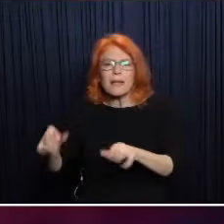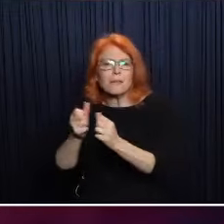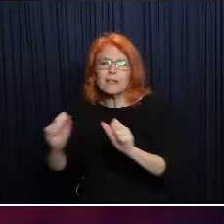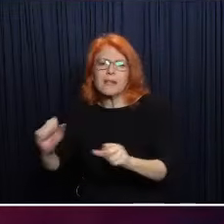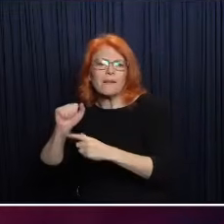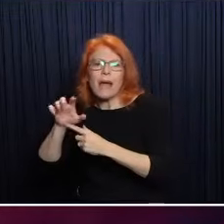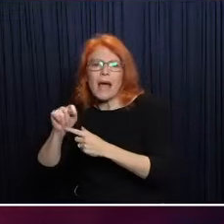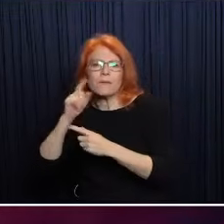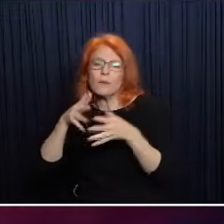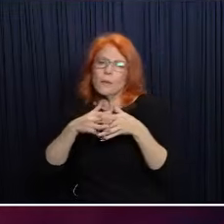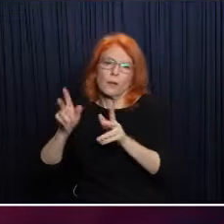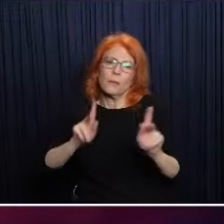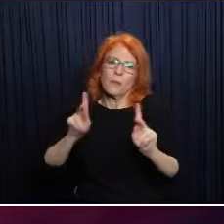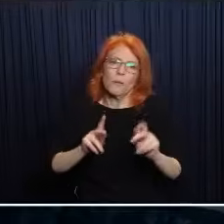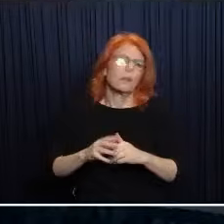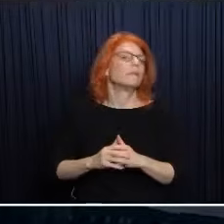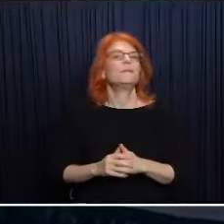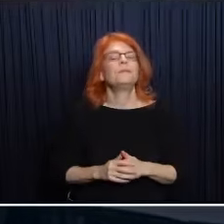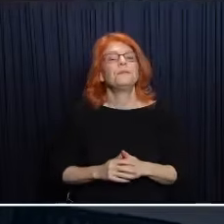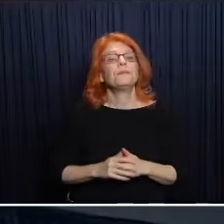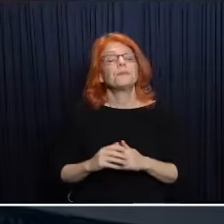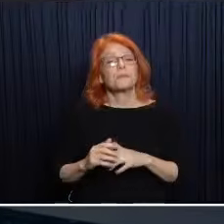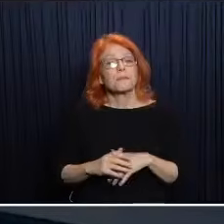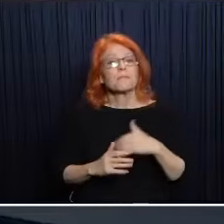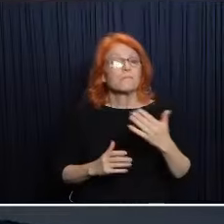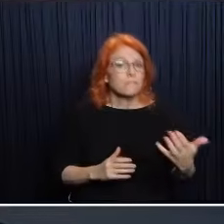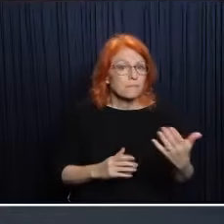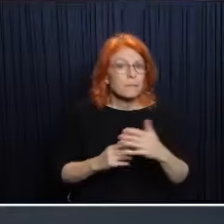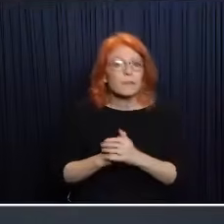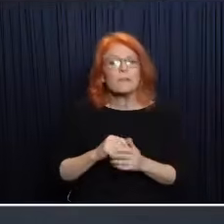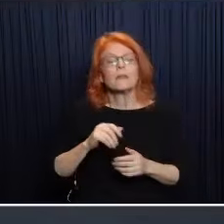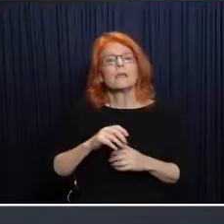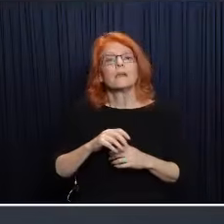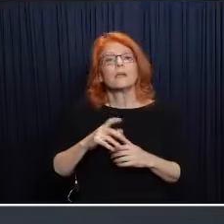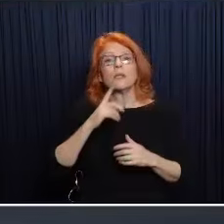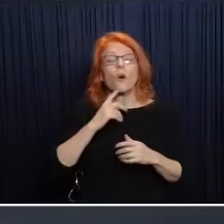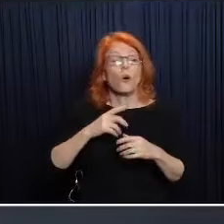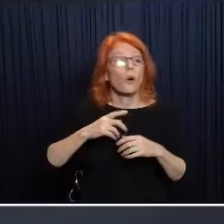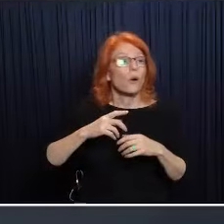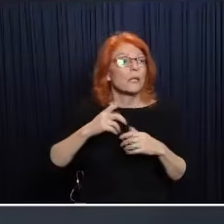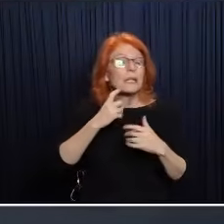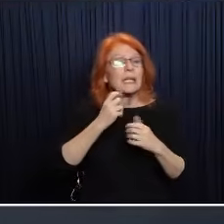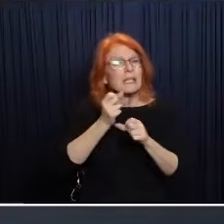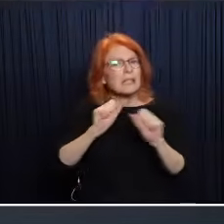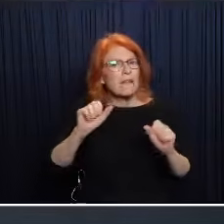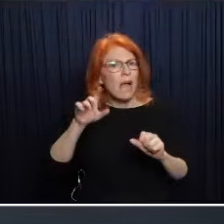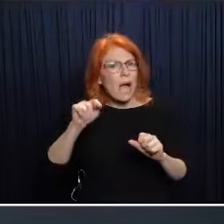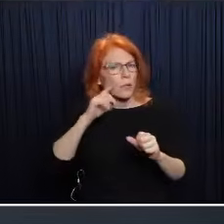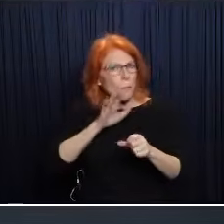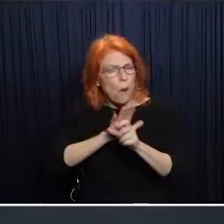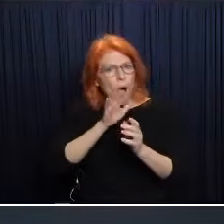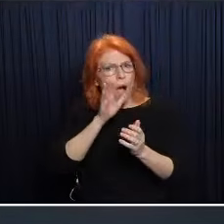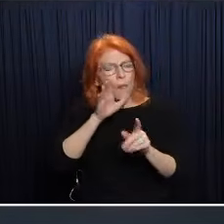ADDRESS A CRISIS IN THE HOUSING SITUATION, LET'S DO THE SAME WITH THE SAVE ACT FOR THE